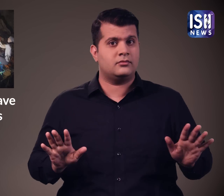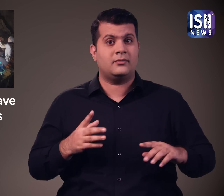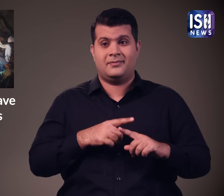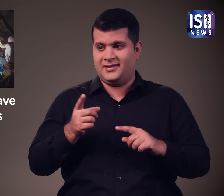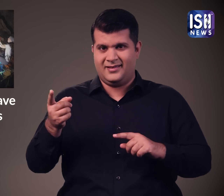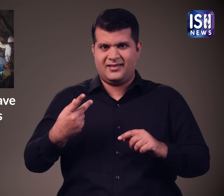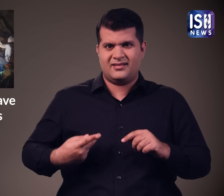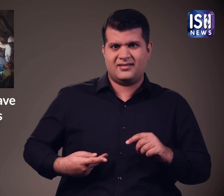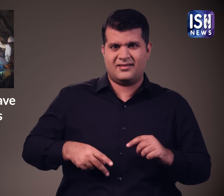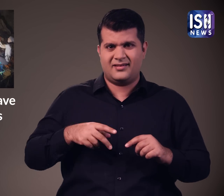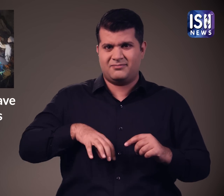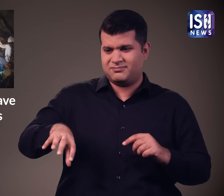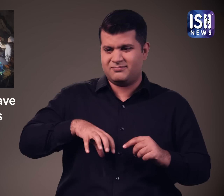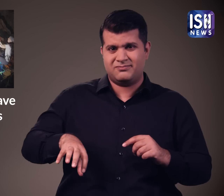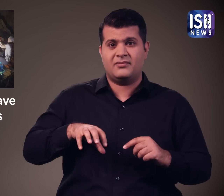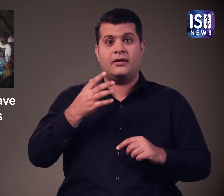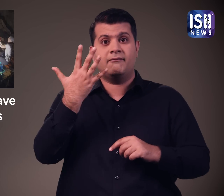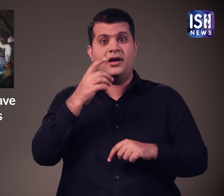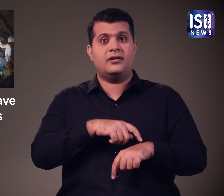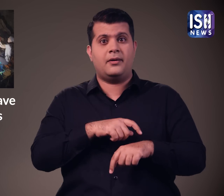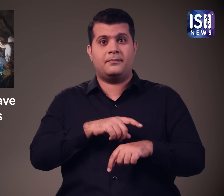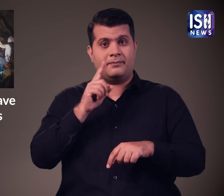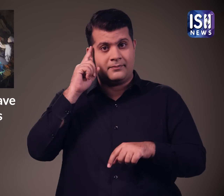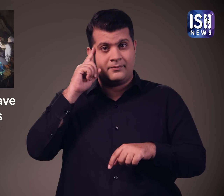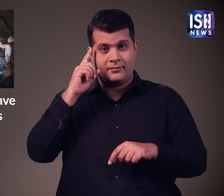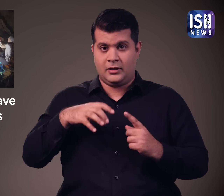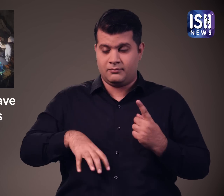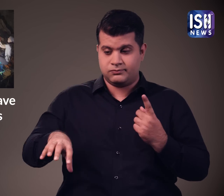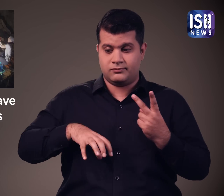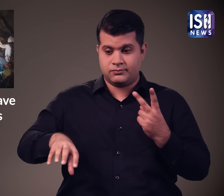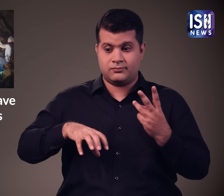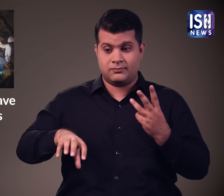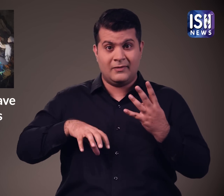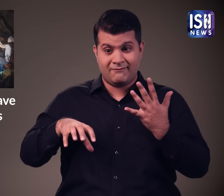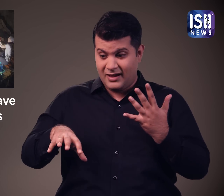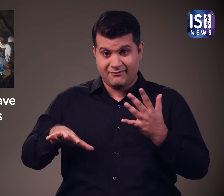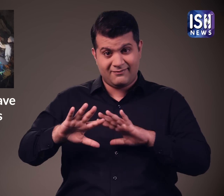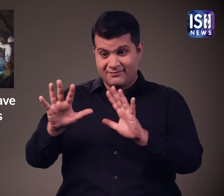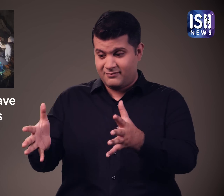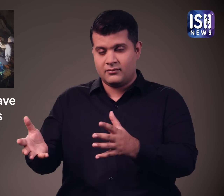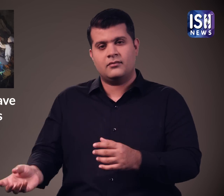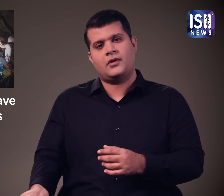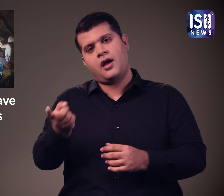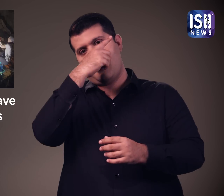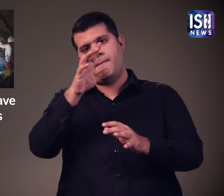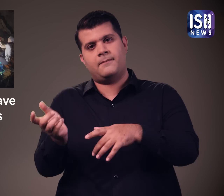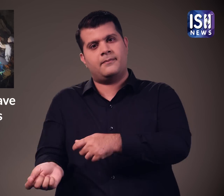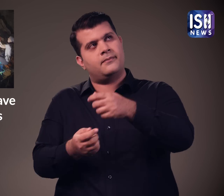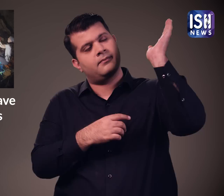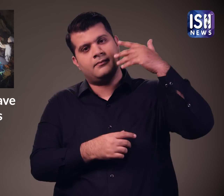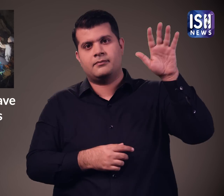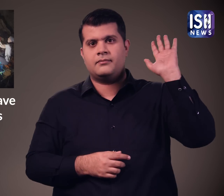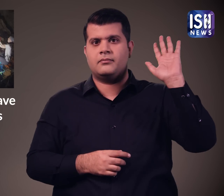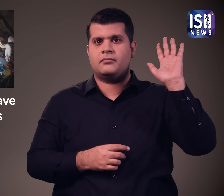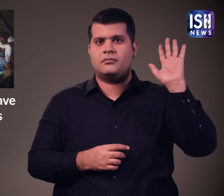She would pass stool 5 times after which she would discard it.